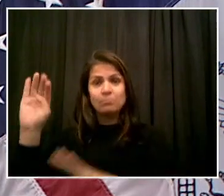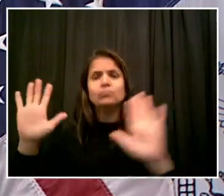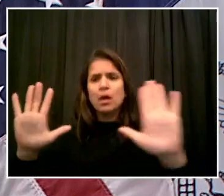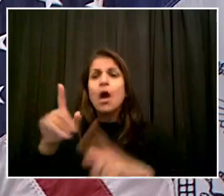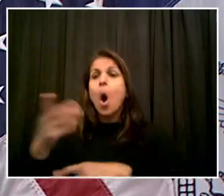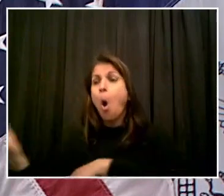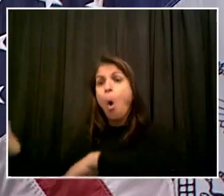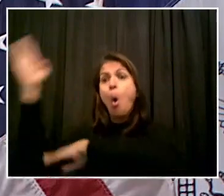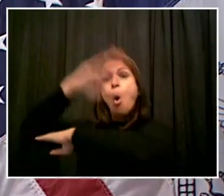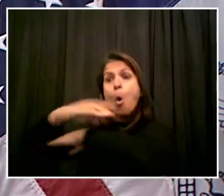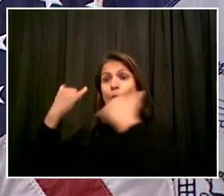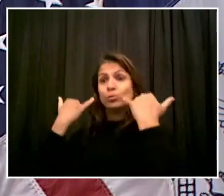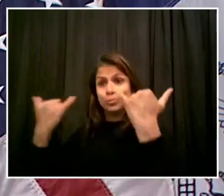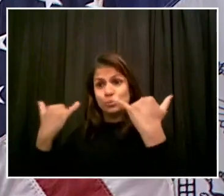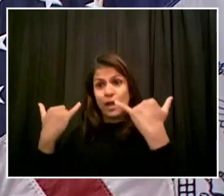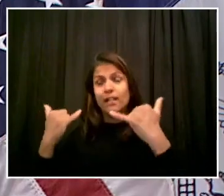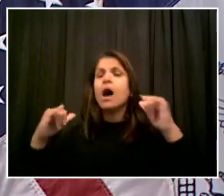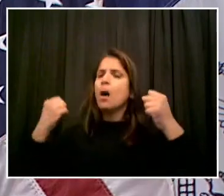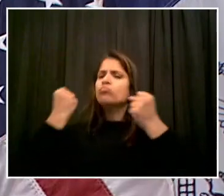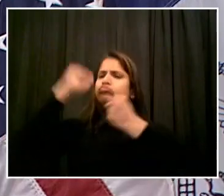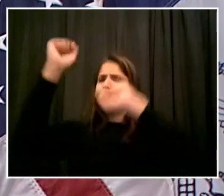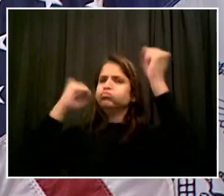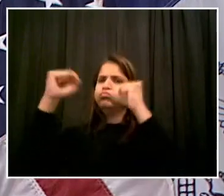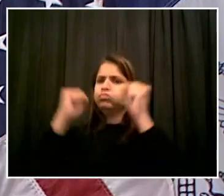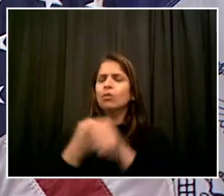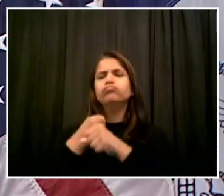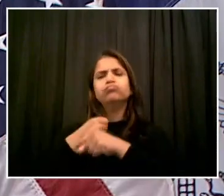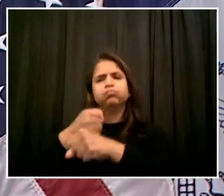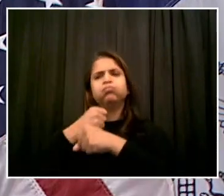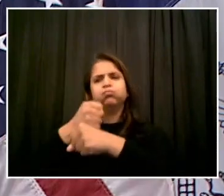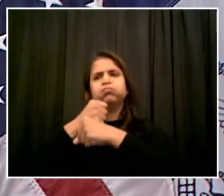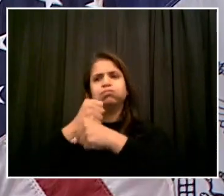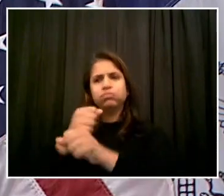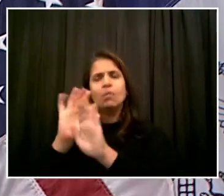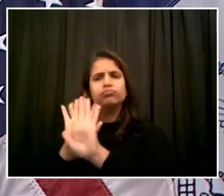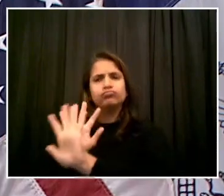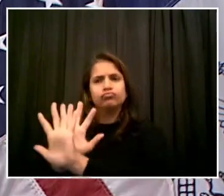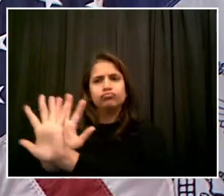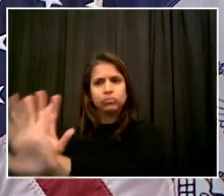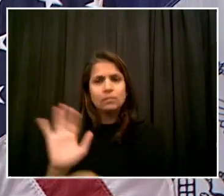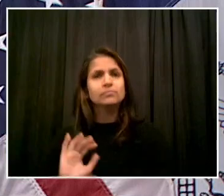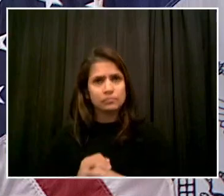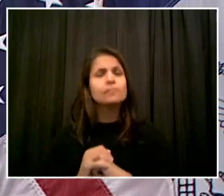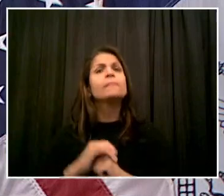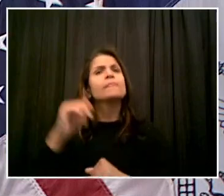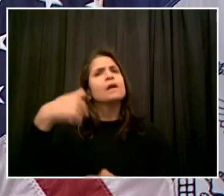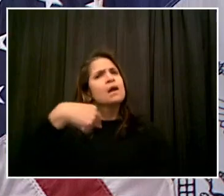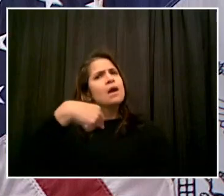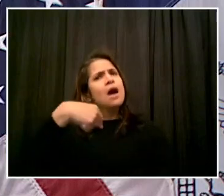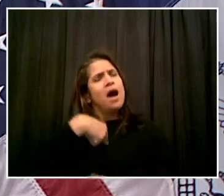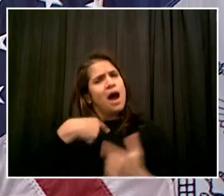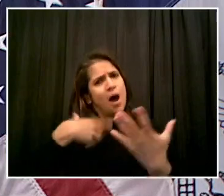BUT WE WILL DEAL WITH THAT AND I HAVE FAITH IN THIS CITY I HAVE